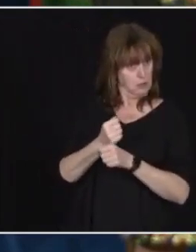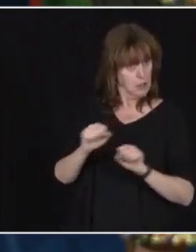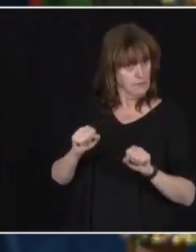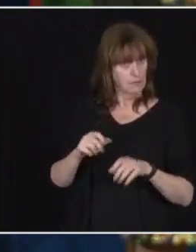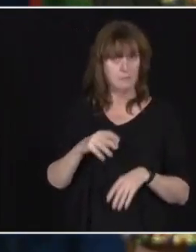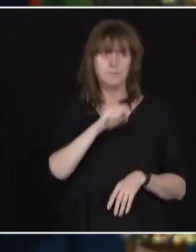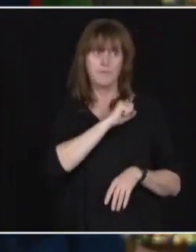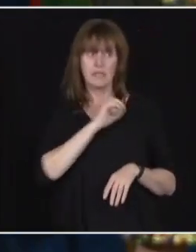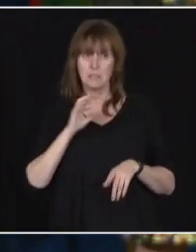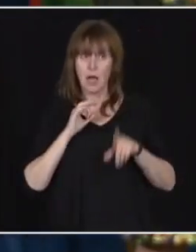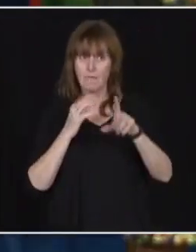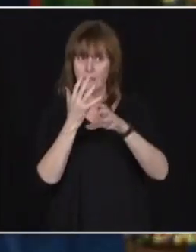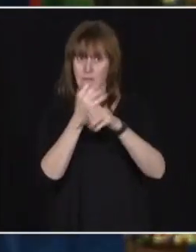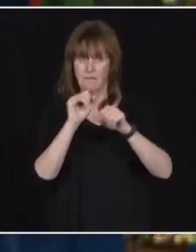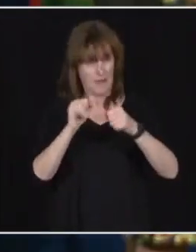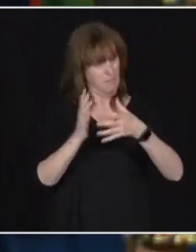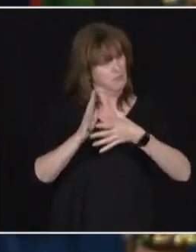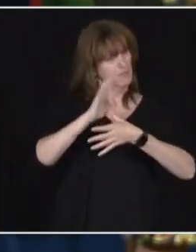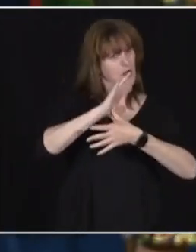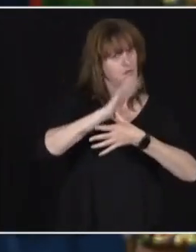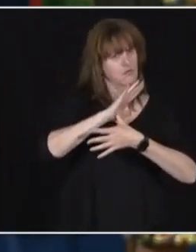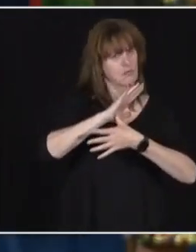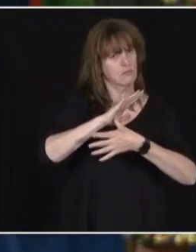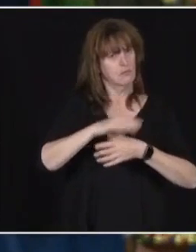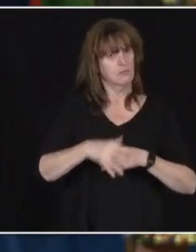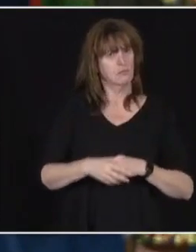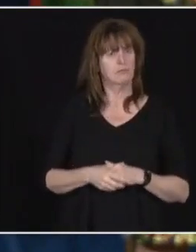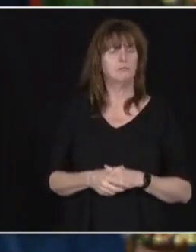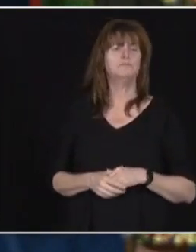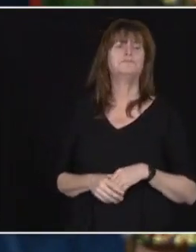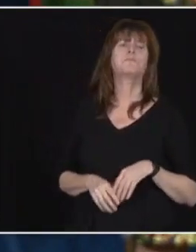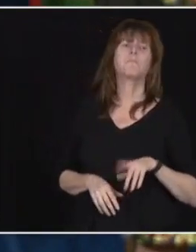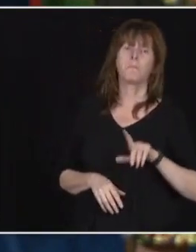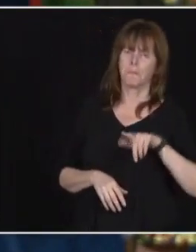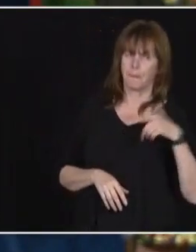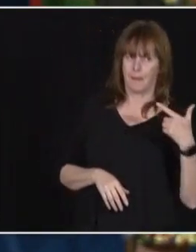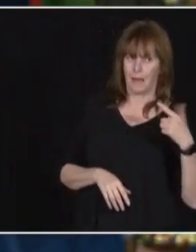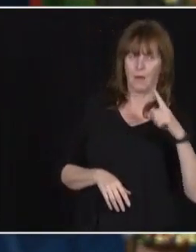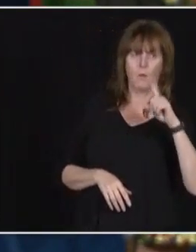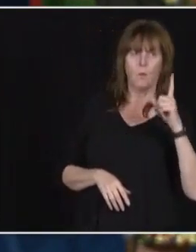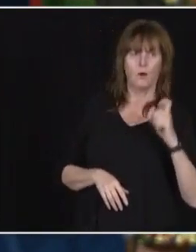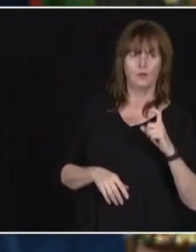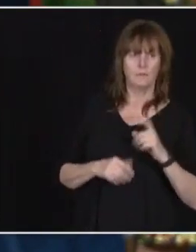health and safety of our kids and our staff. Last question,